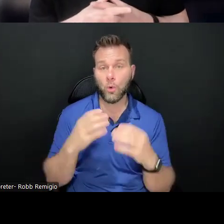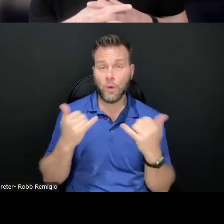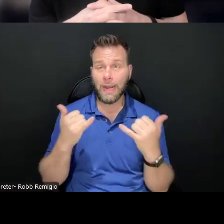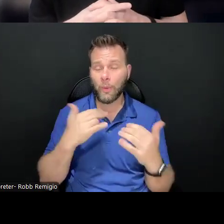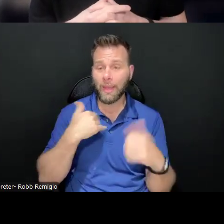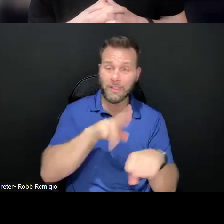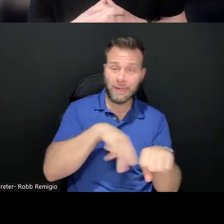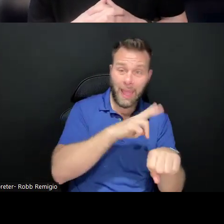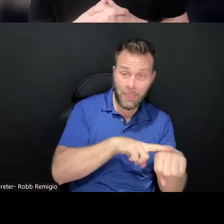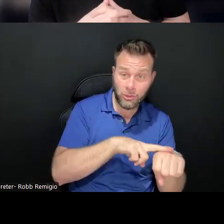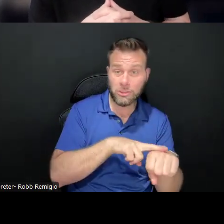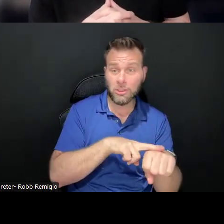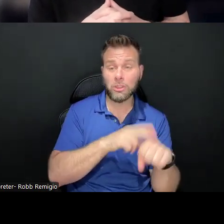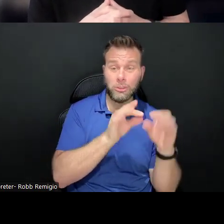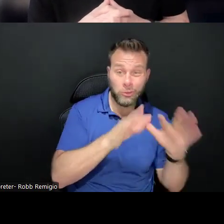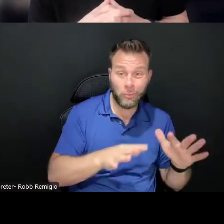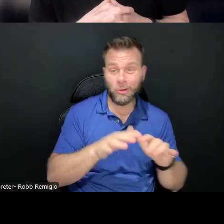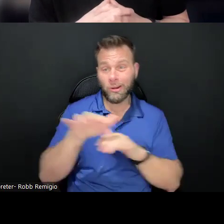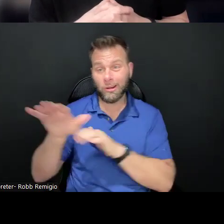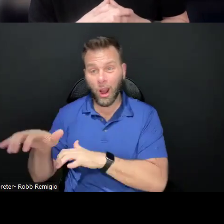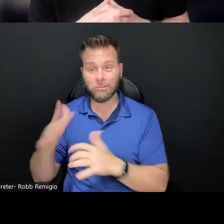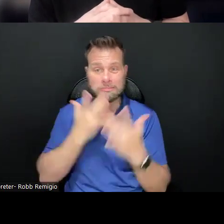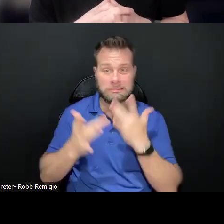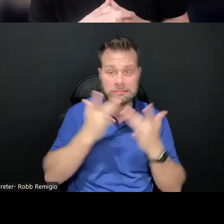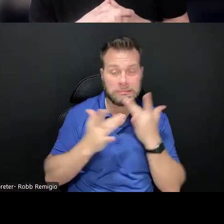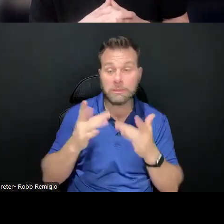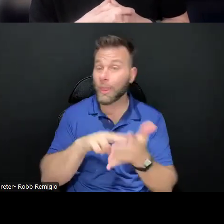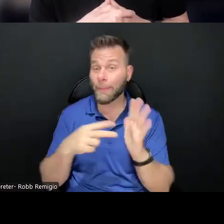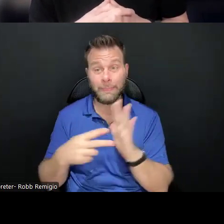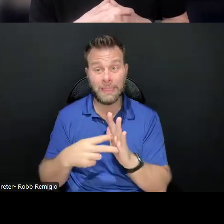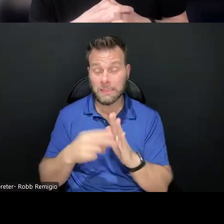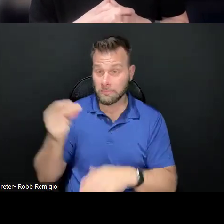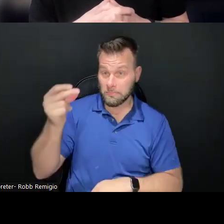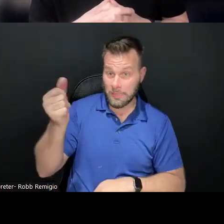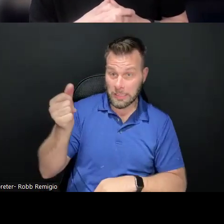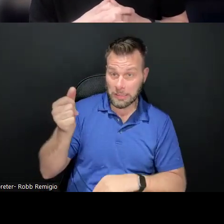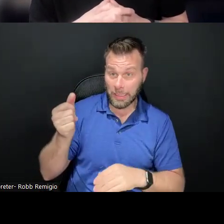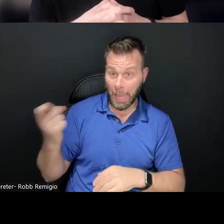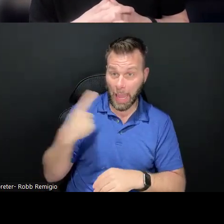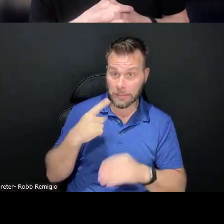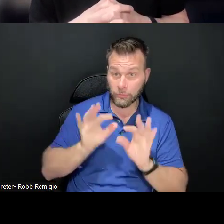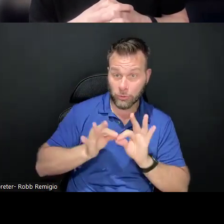We have a national interpreter and CART Captioner shortage; meaning, you have to make the request the moment you get them,